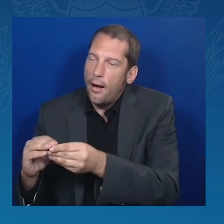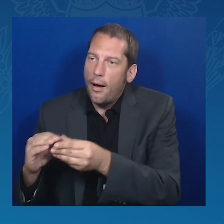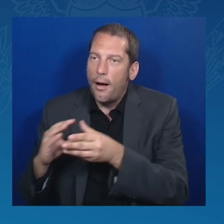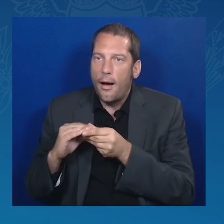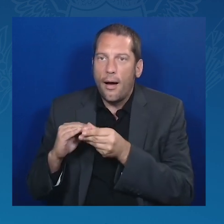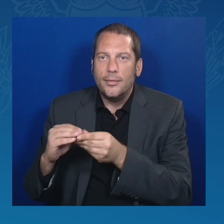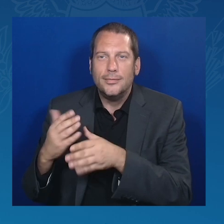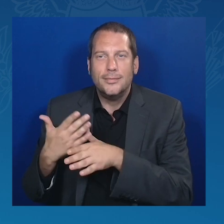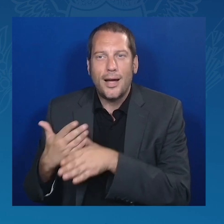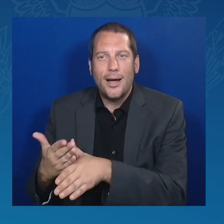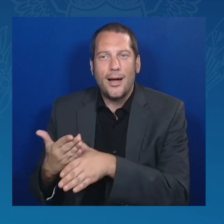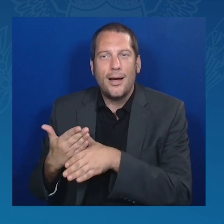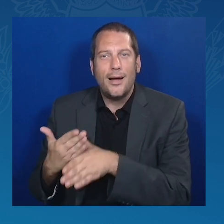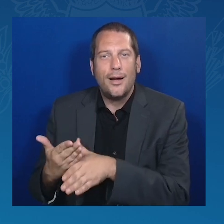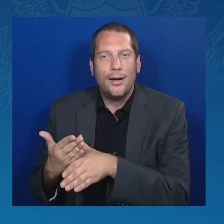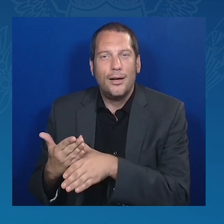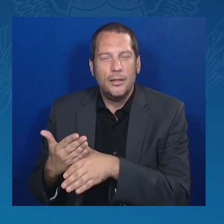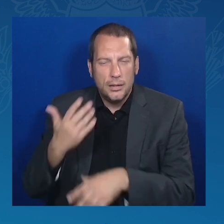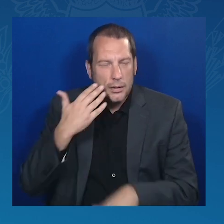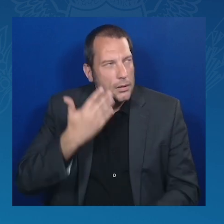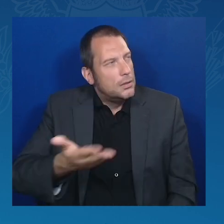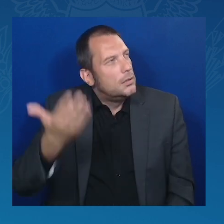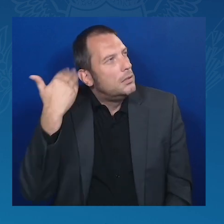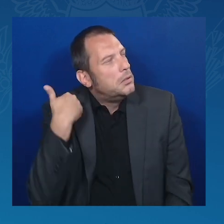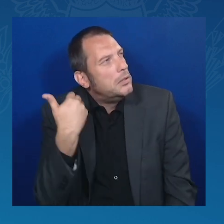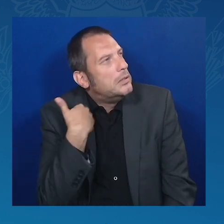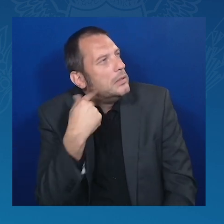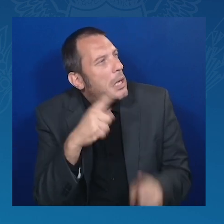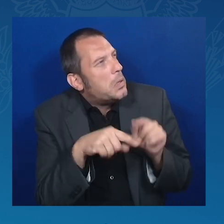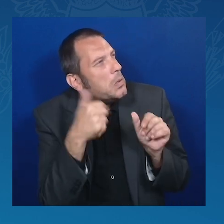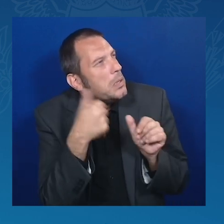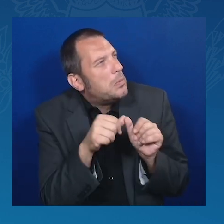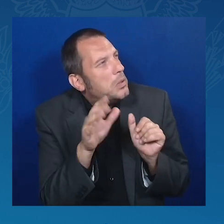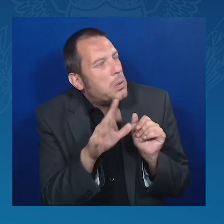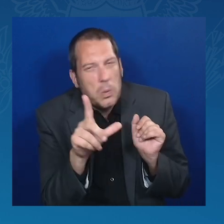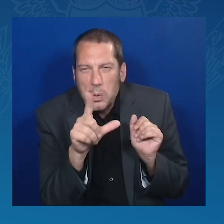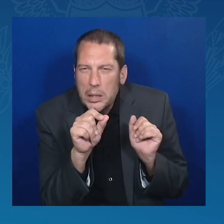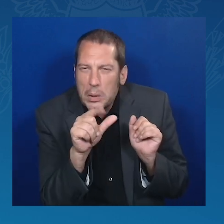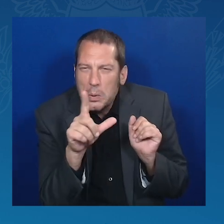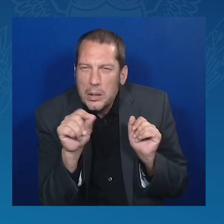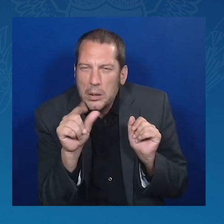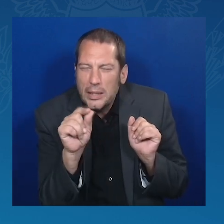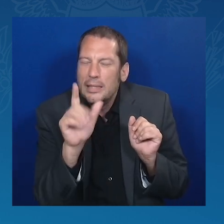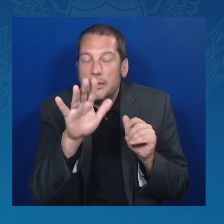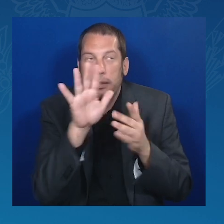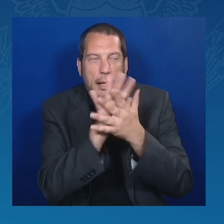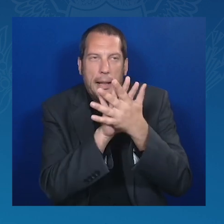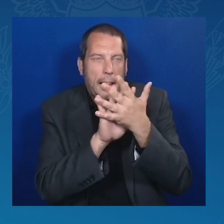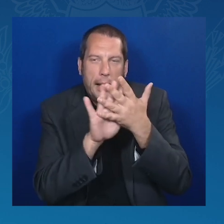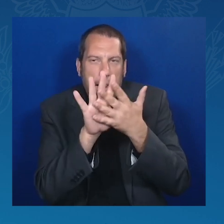2020, it's all a blur a bit, I finally got naturally pregnant.